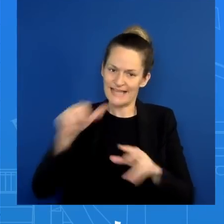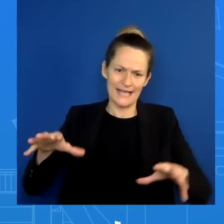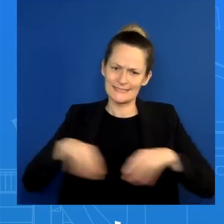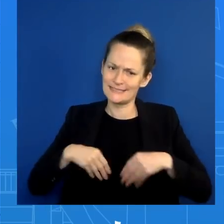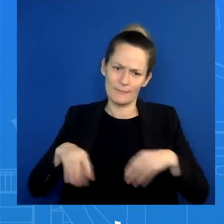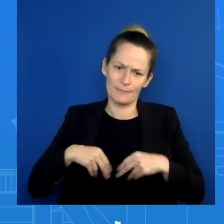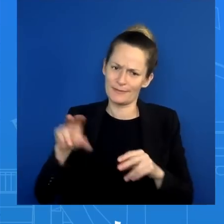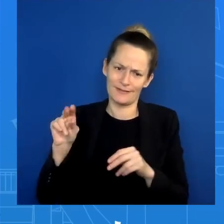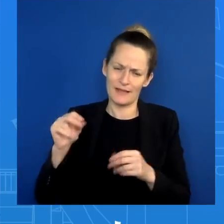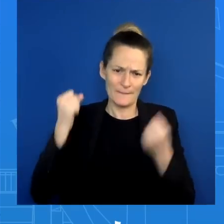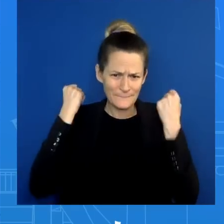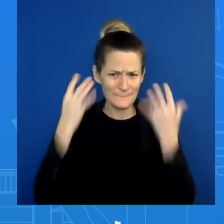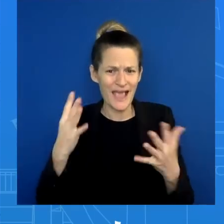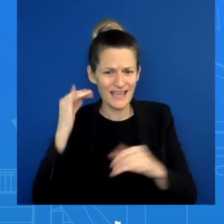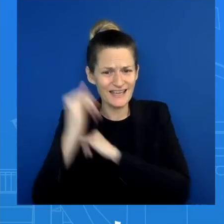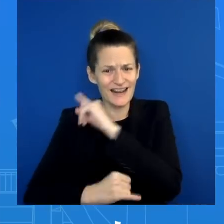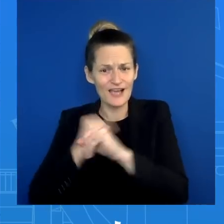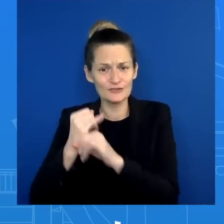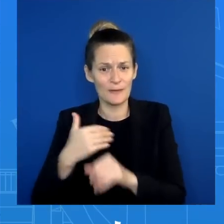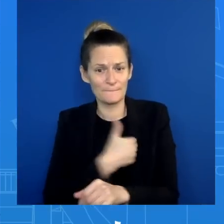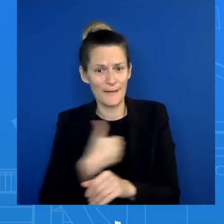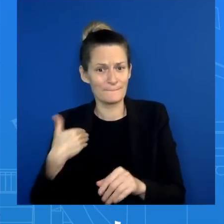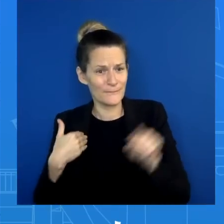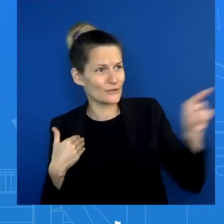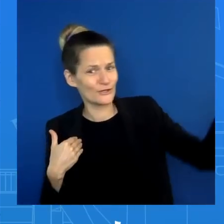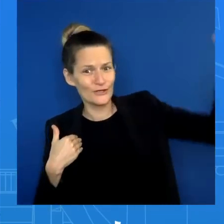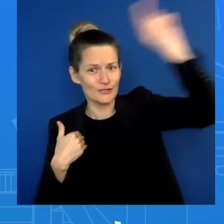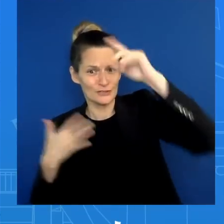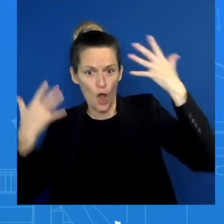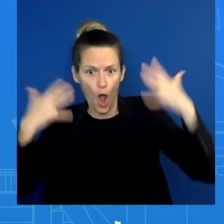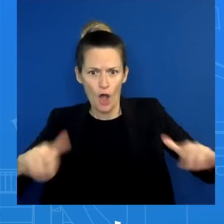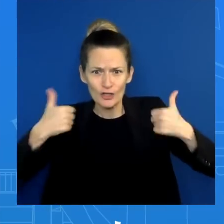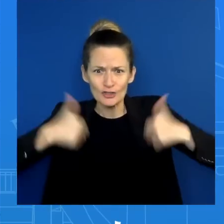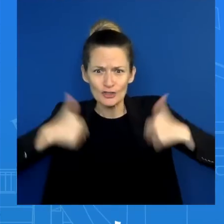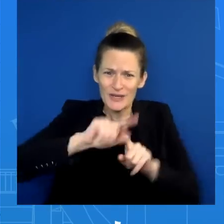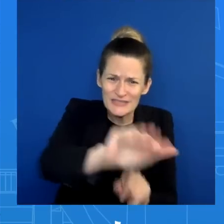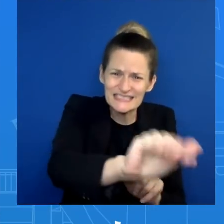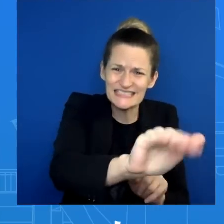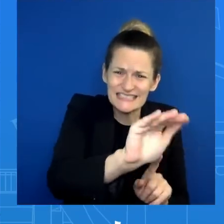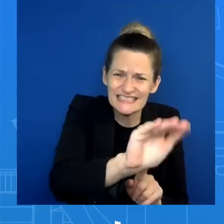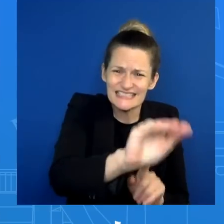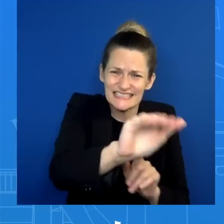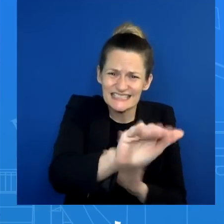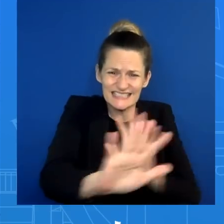to promote accountability for the regime's actions and will continue to do so. I'm just going to move around